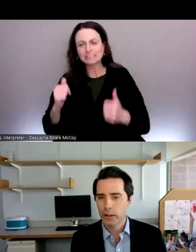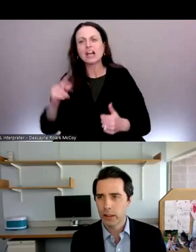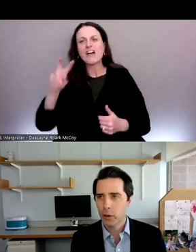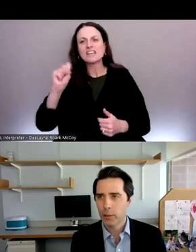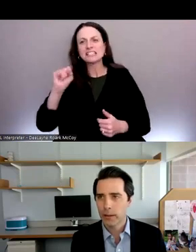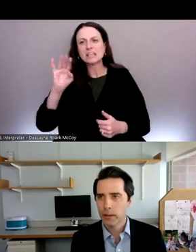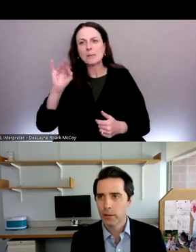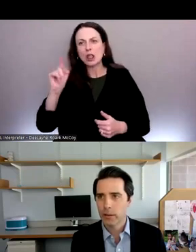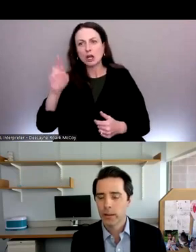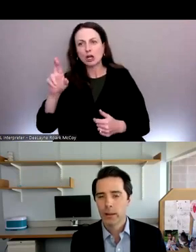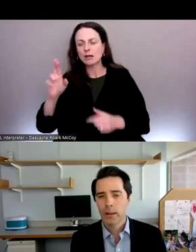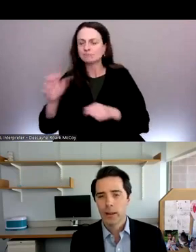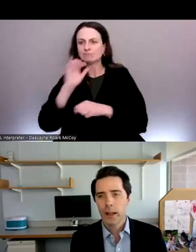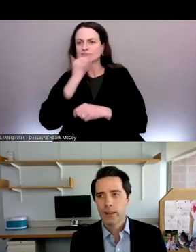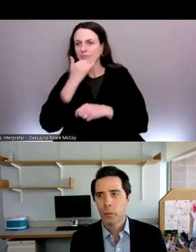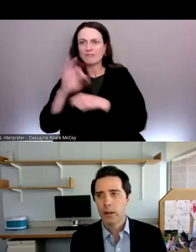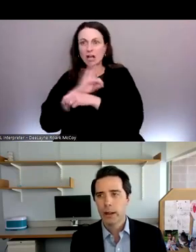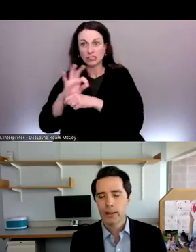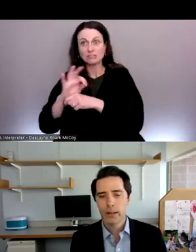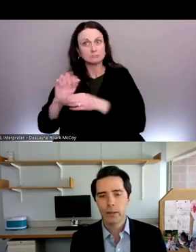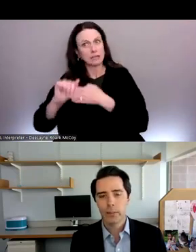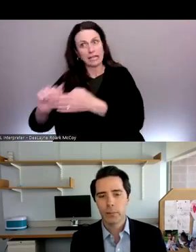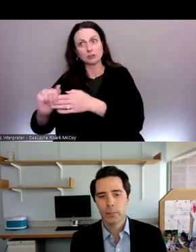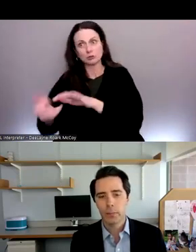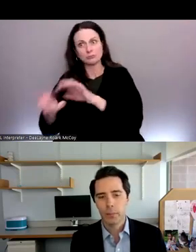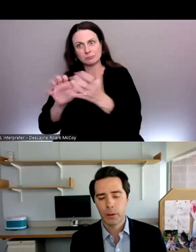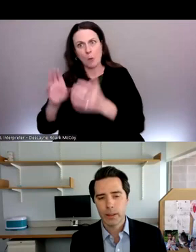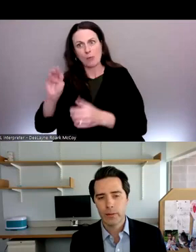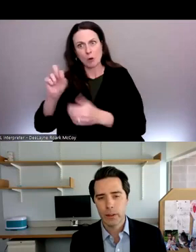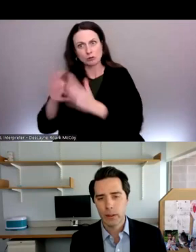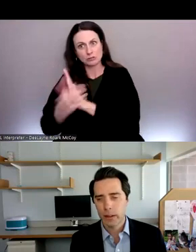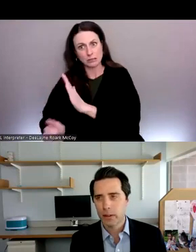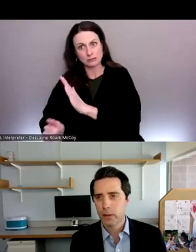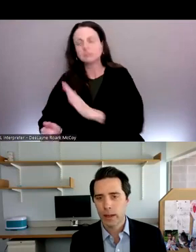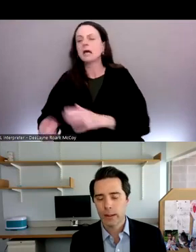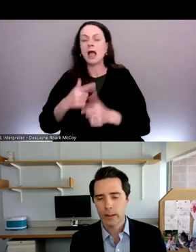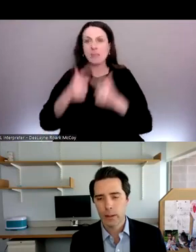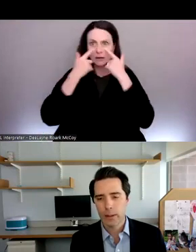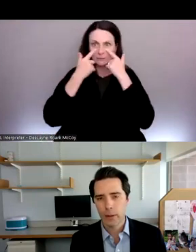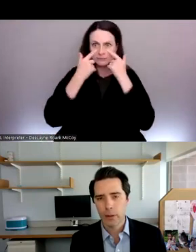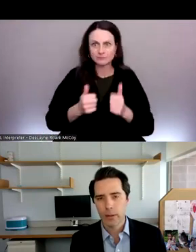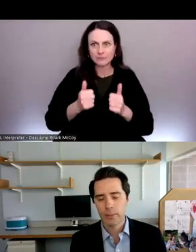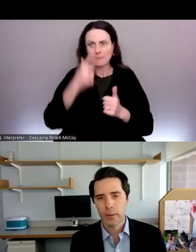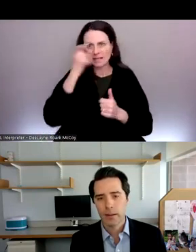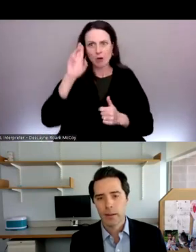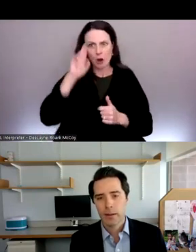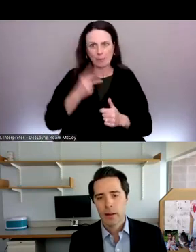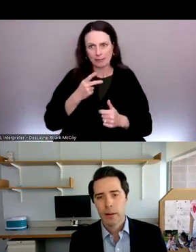delayed motor milestones as well as Progressive vision loss due to retinitis